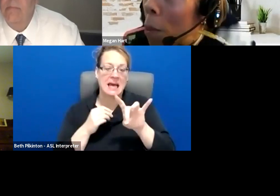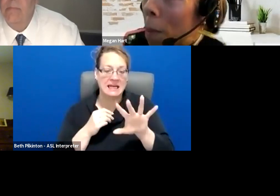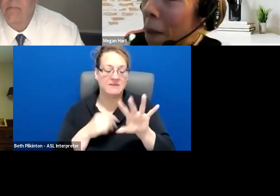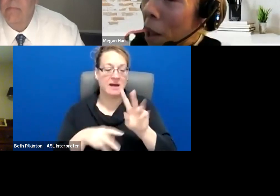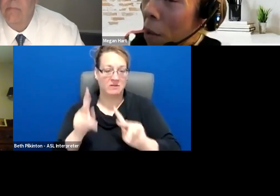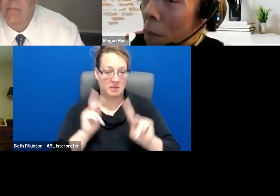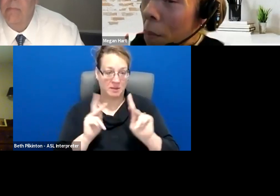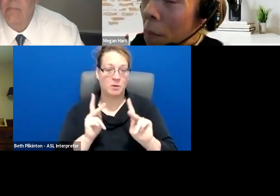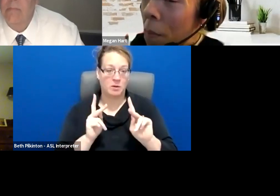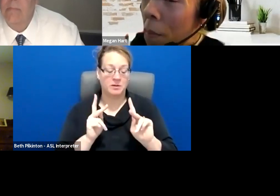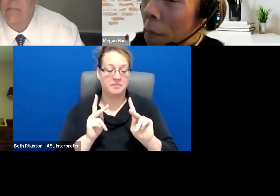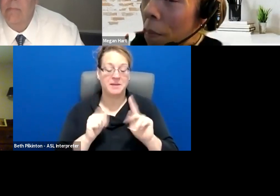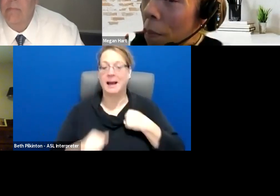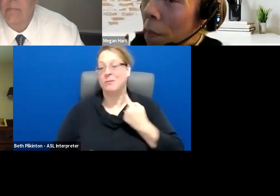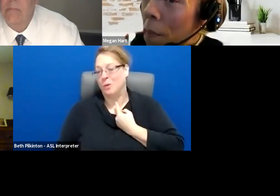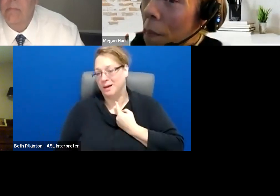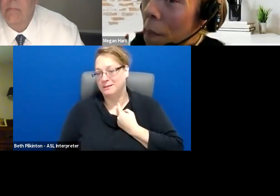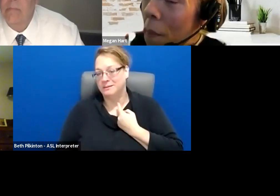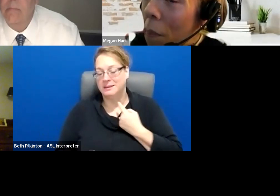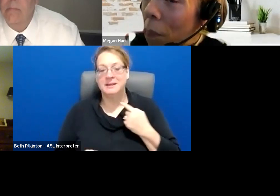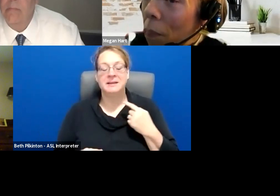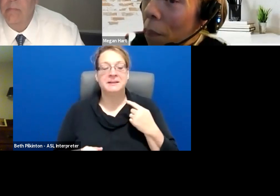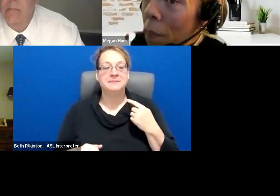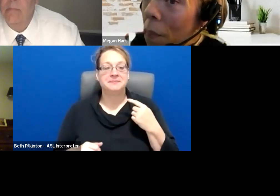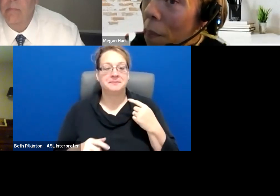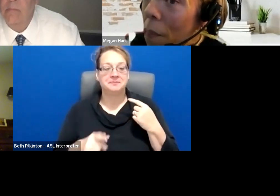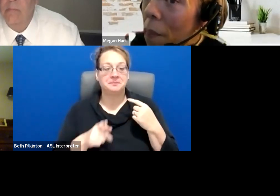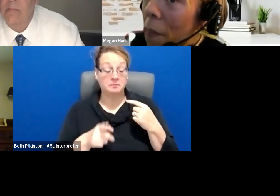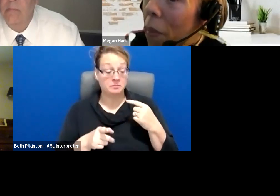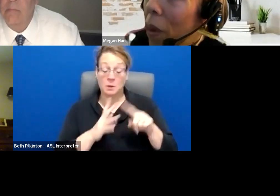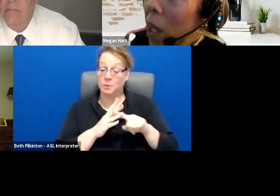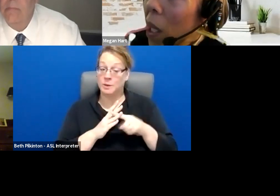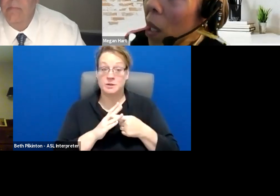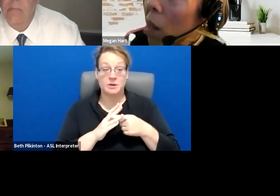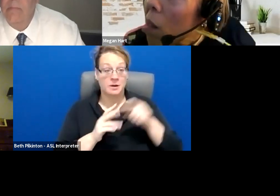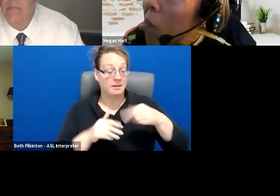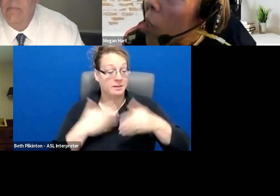While I sit and live in Nashville, Tennessee and I managed our center here. We have six locations across the United States.